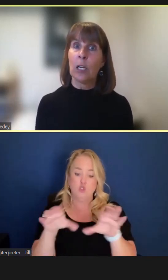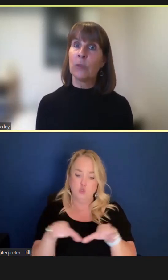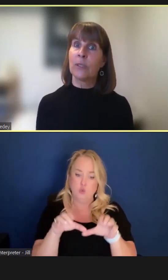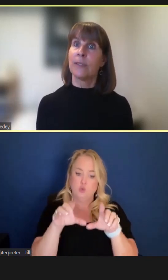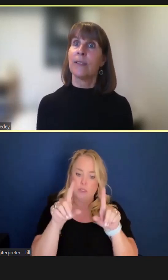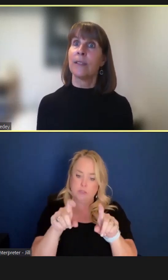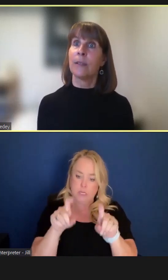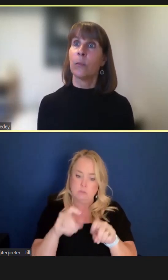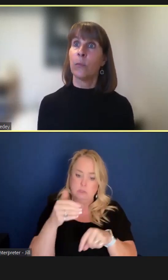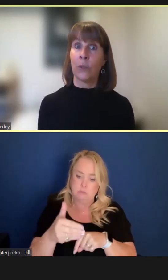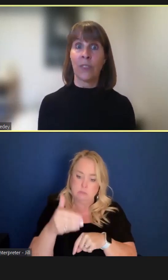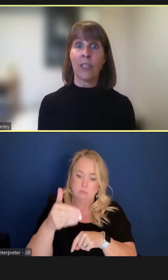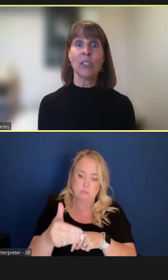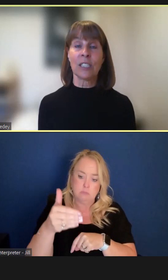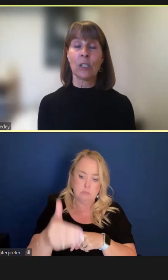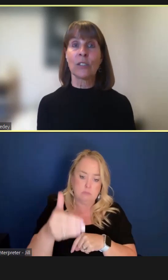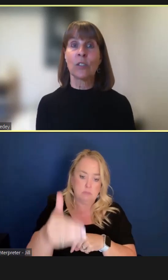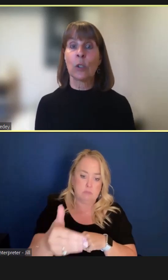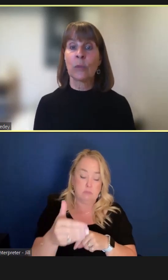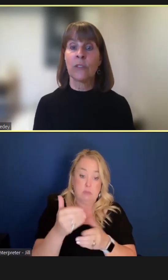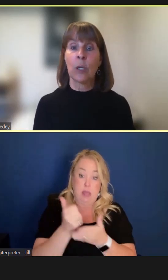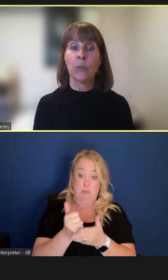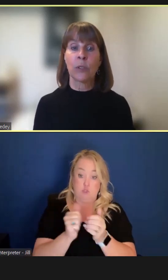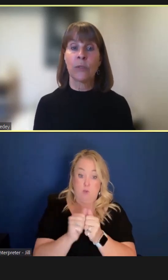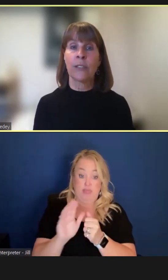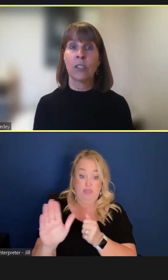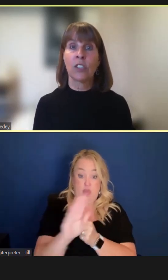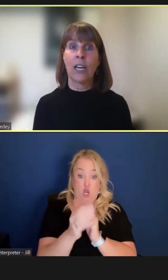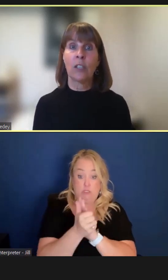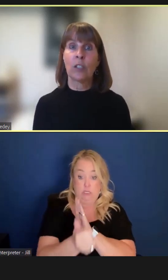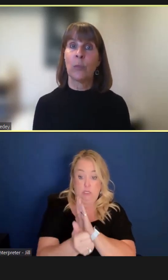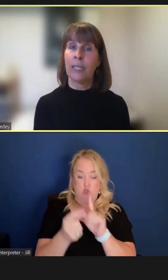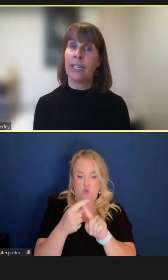helps with their skills in terms of observing their child and being able to